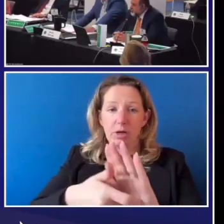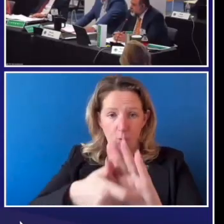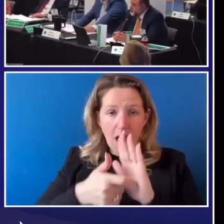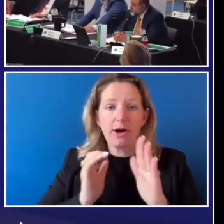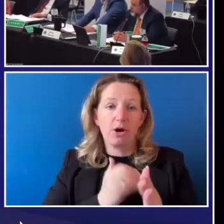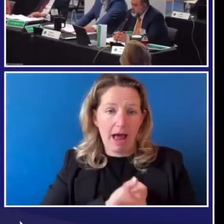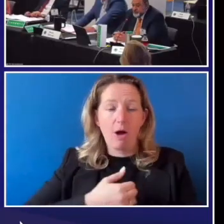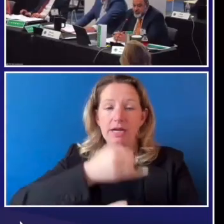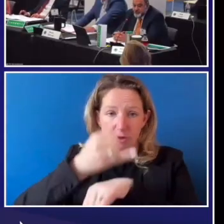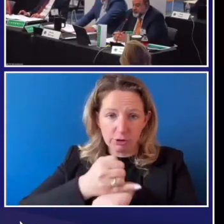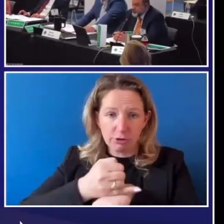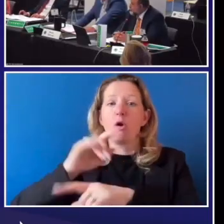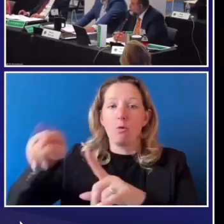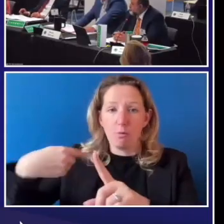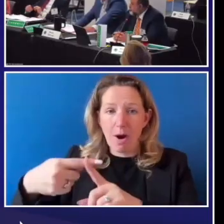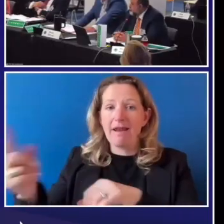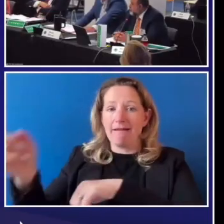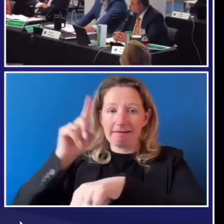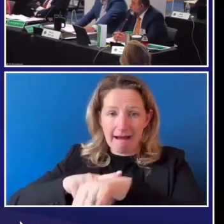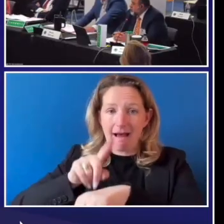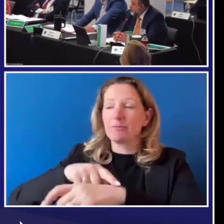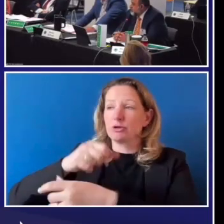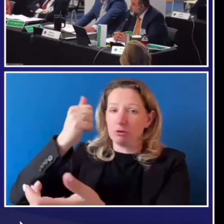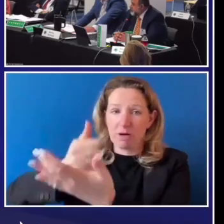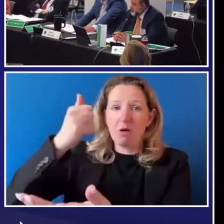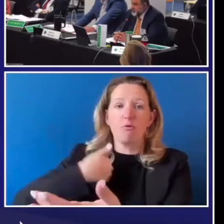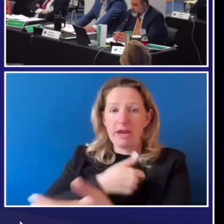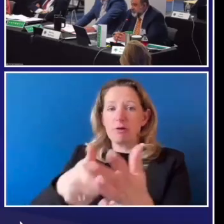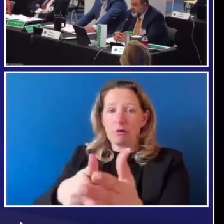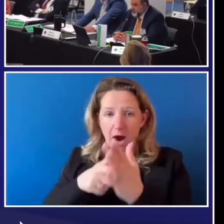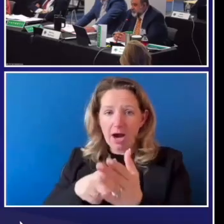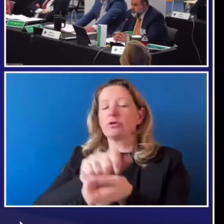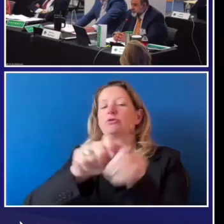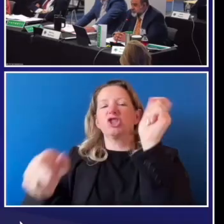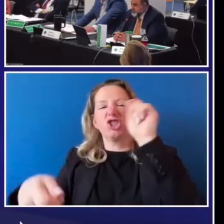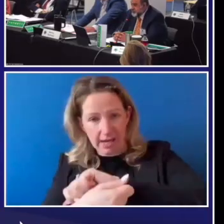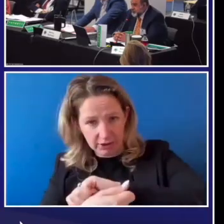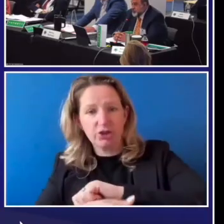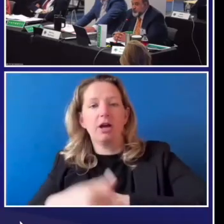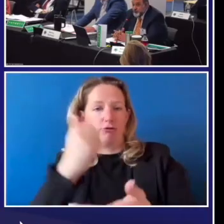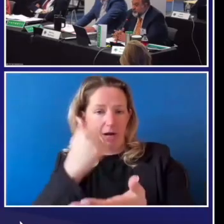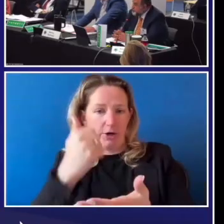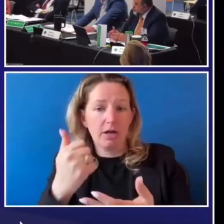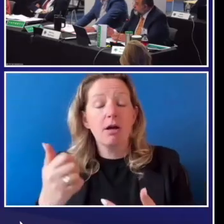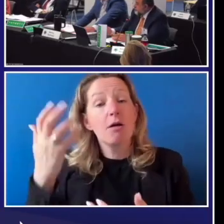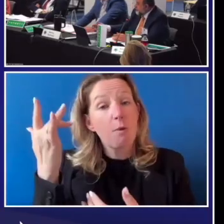to change accreditors. We did this because in the 1st Trump administration, we went through negotiated rulemaking.